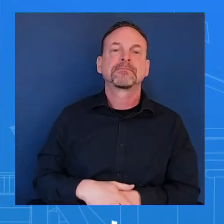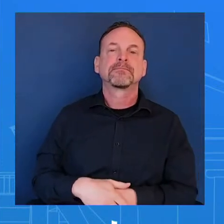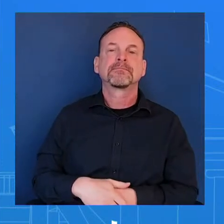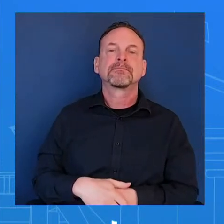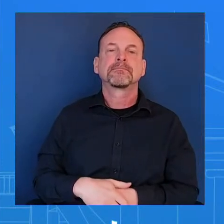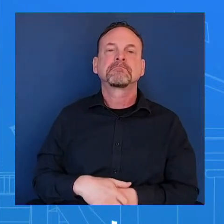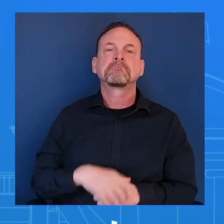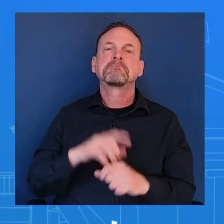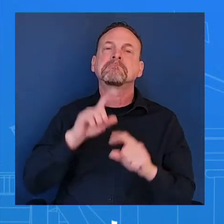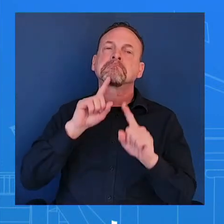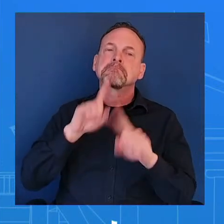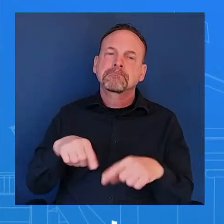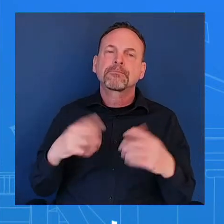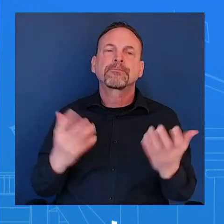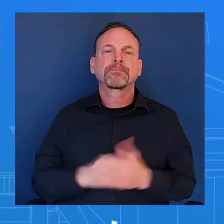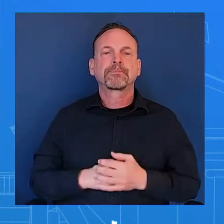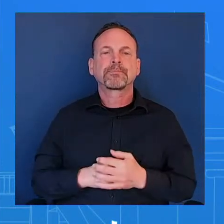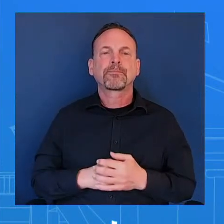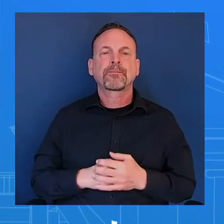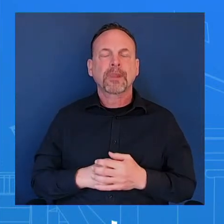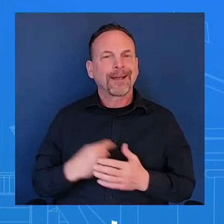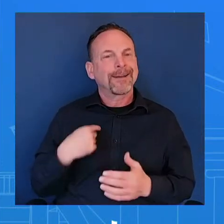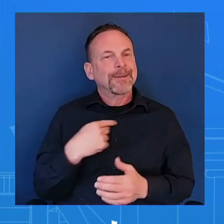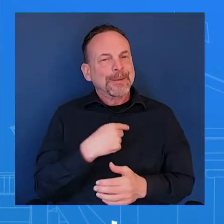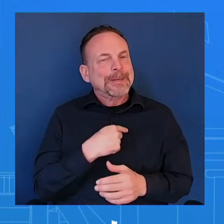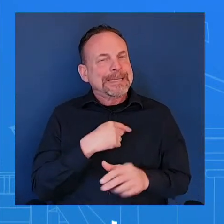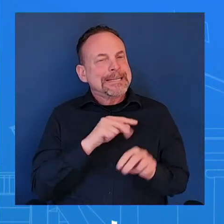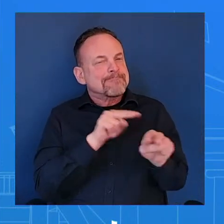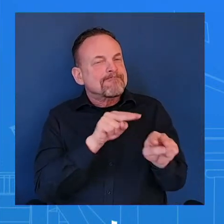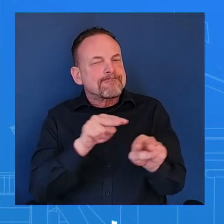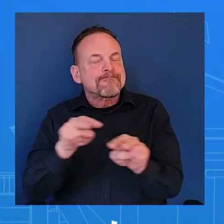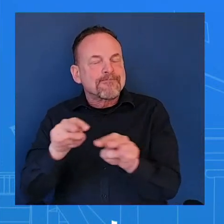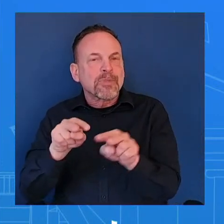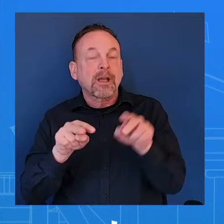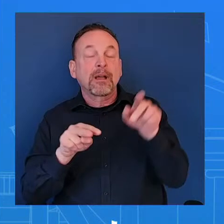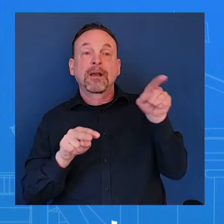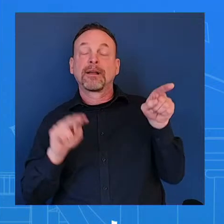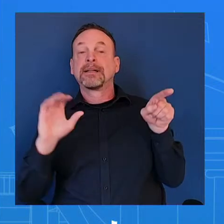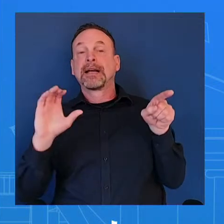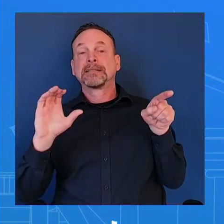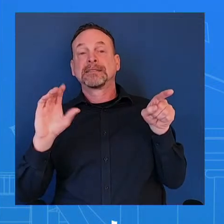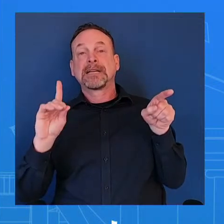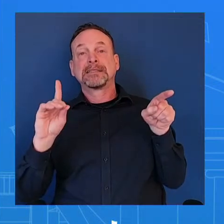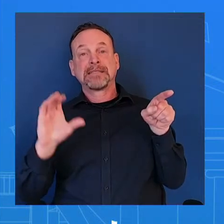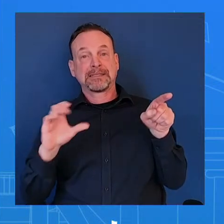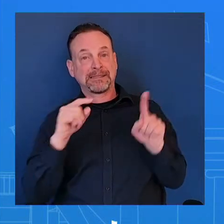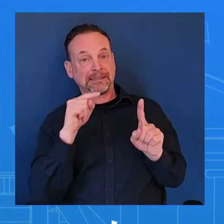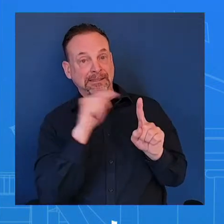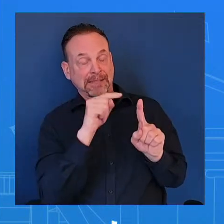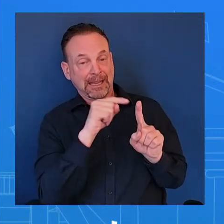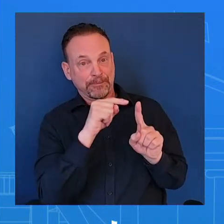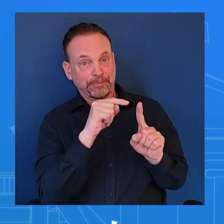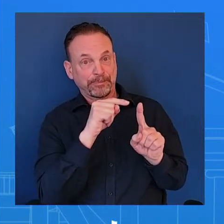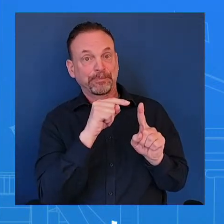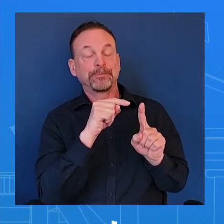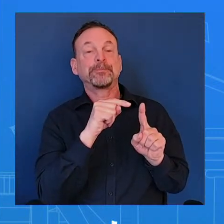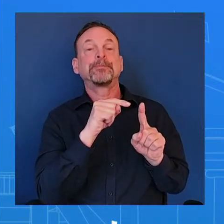on top -- working -- working and focusing on this. You know, we take health and safety of the American people seriously.